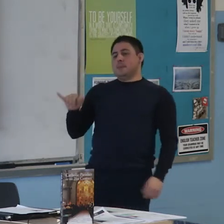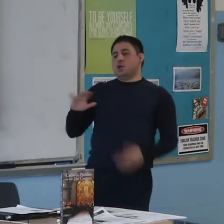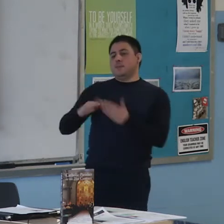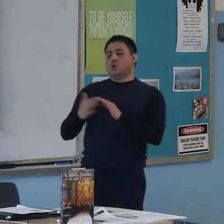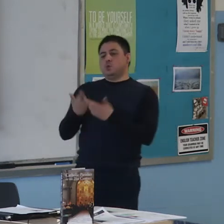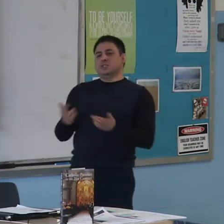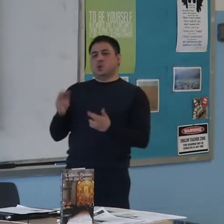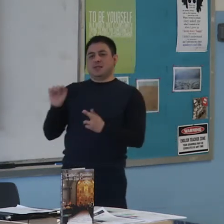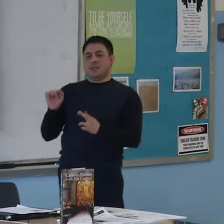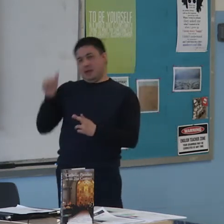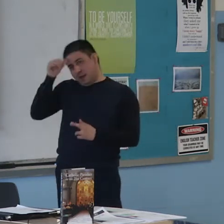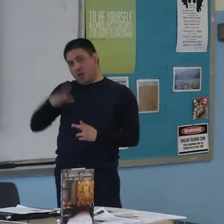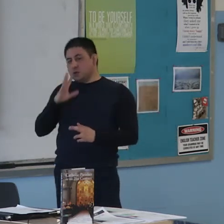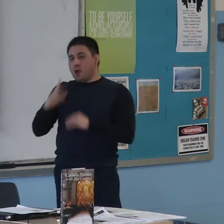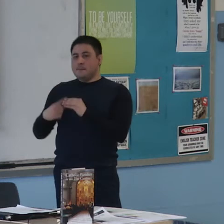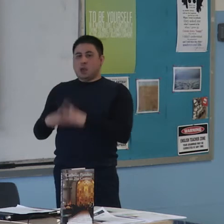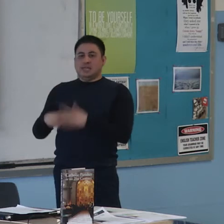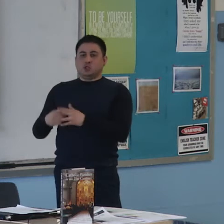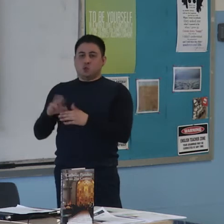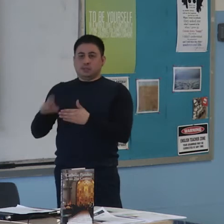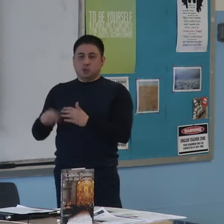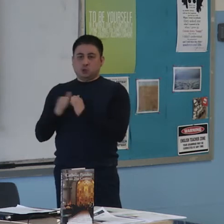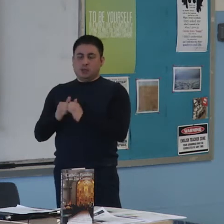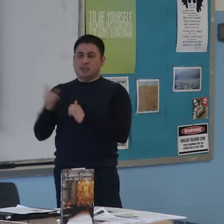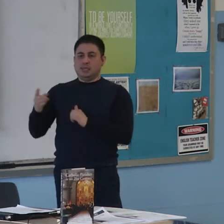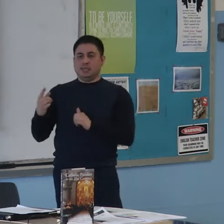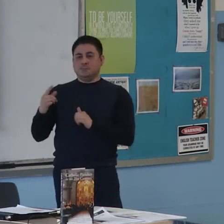discussing the initial results together, he kind of coined this point of, it's, kind of,